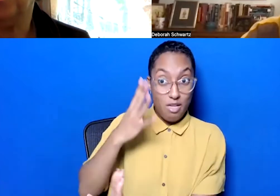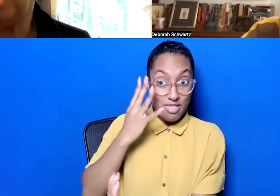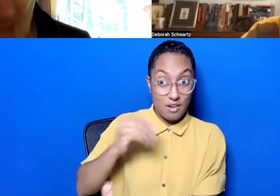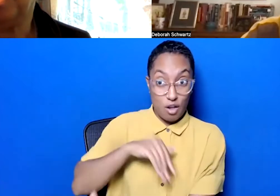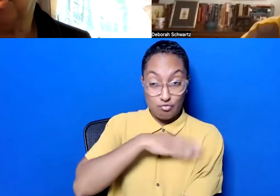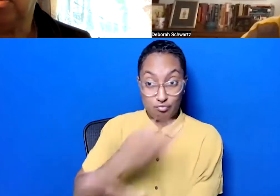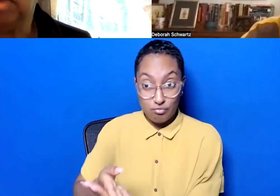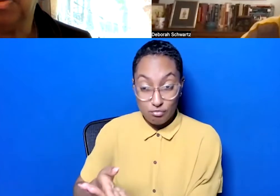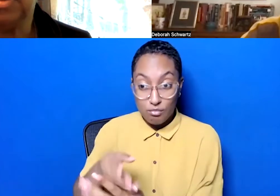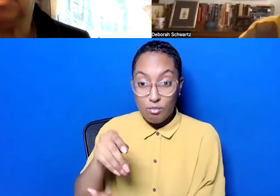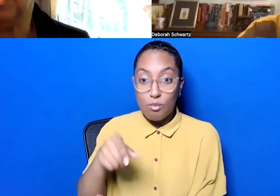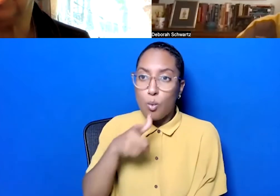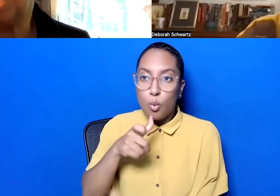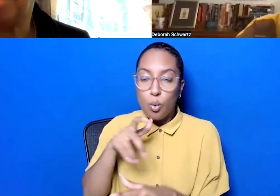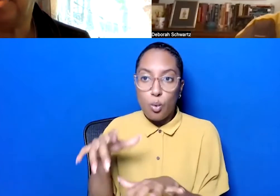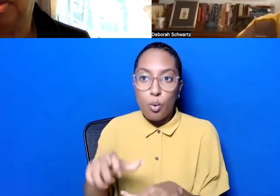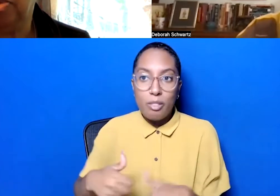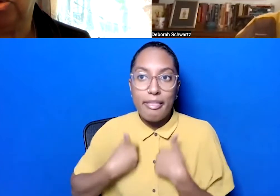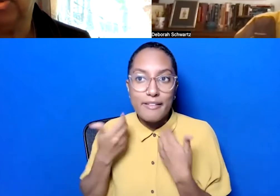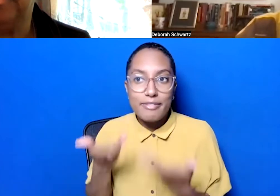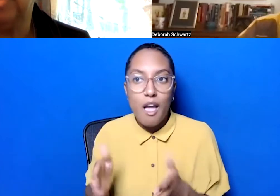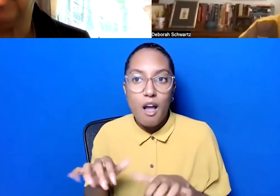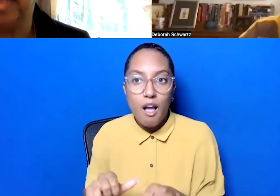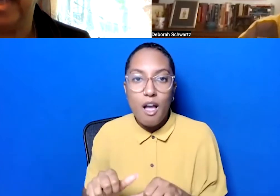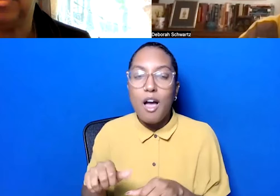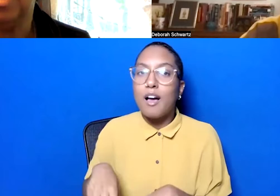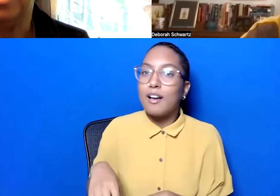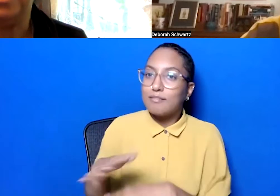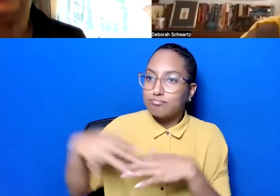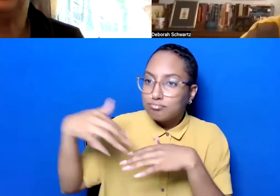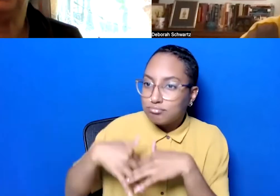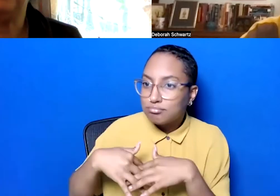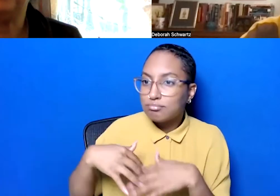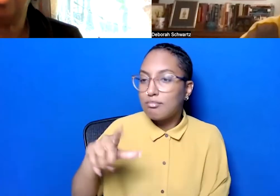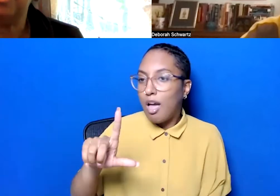were Native people there was a- there were Lenape people who lived on the land and so they've got,